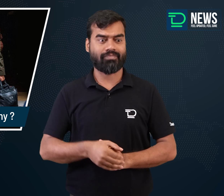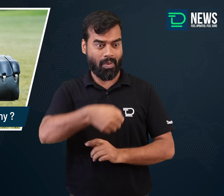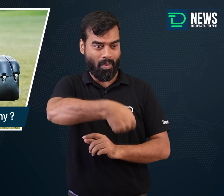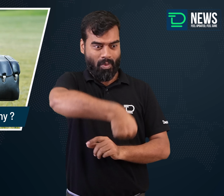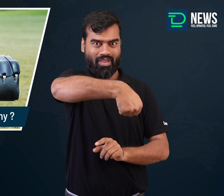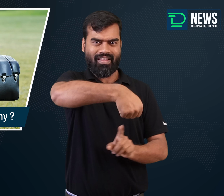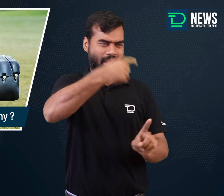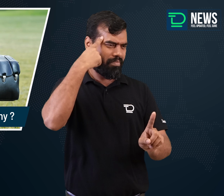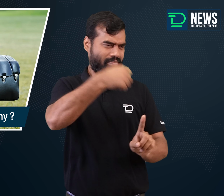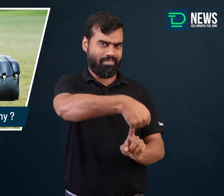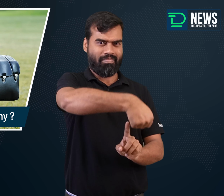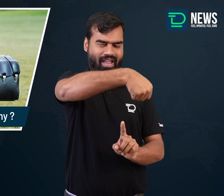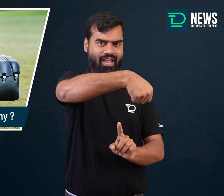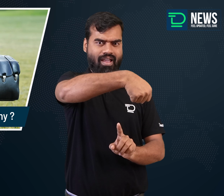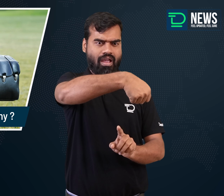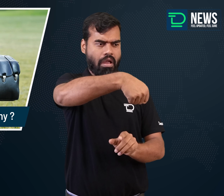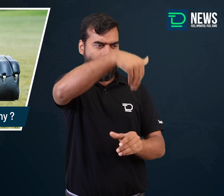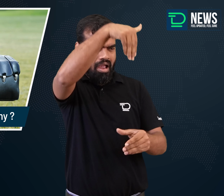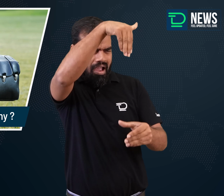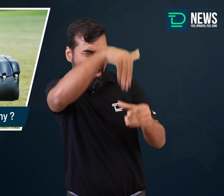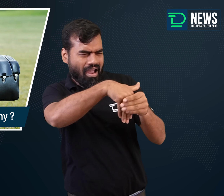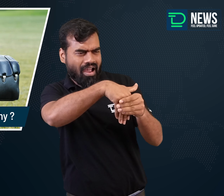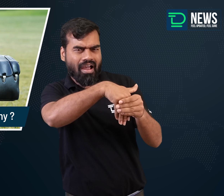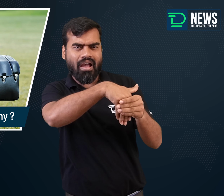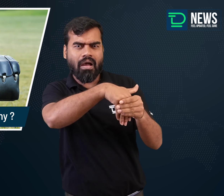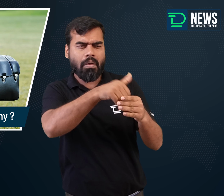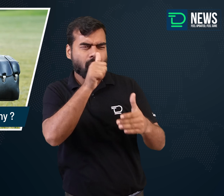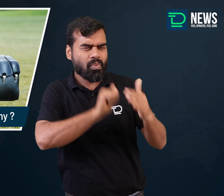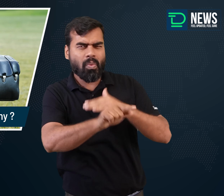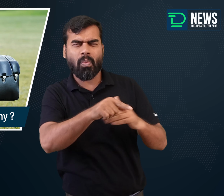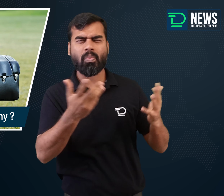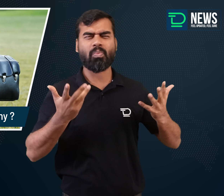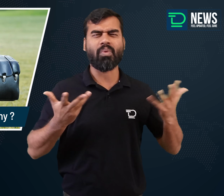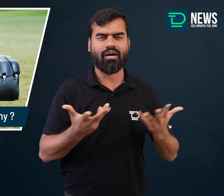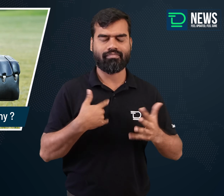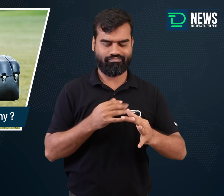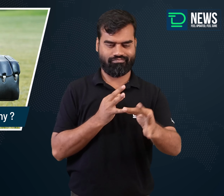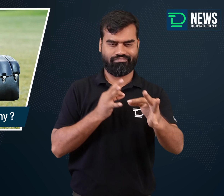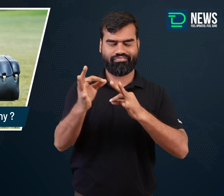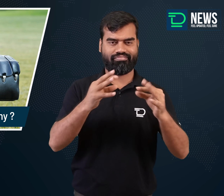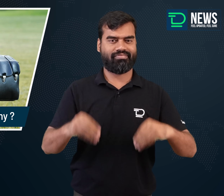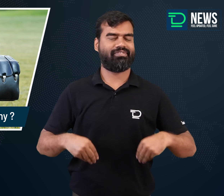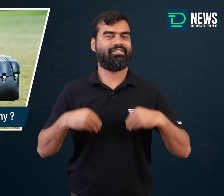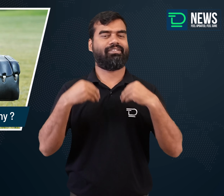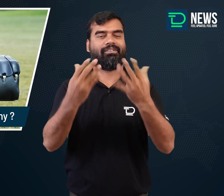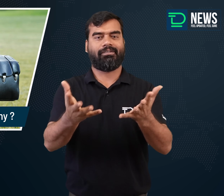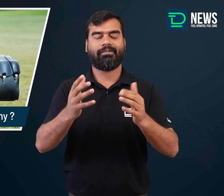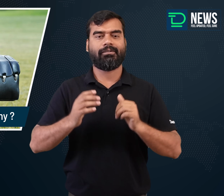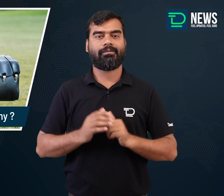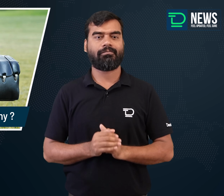What is the secret in the bag ? Let me explain today.